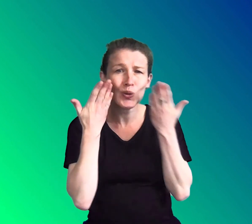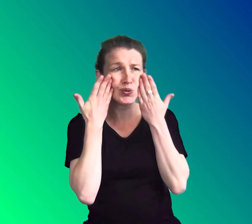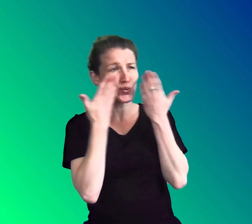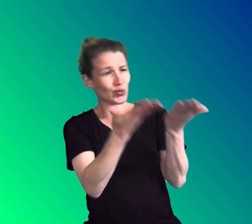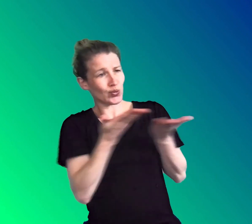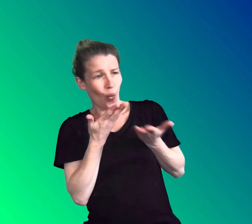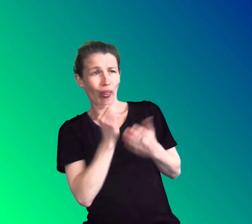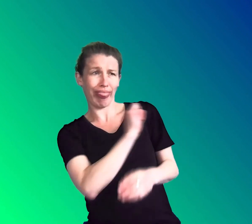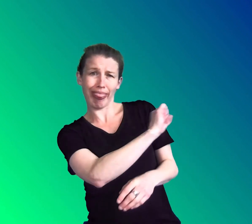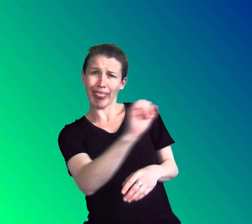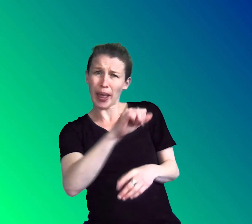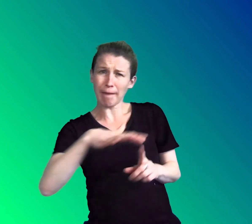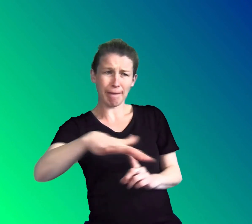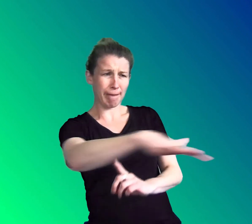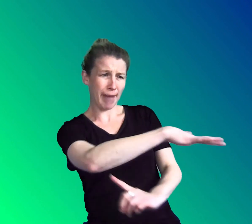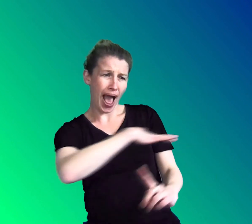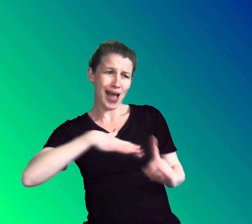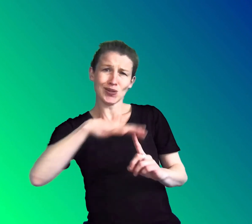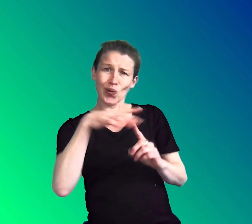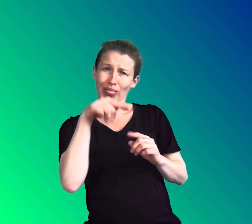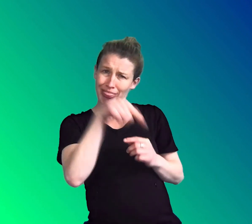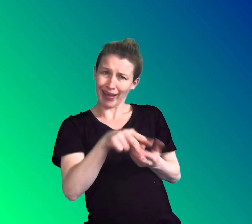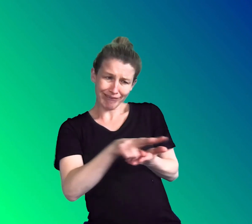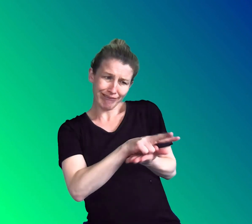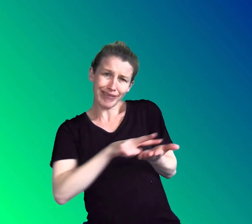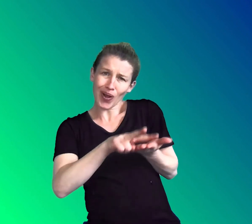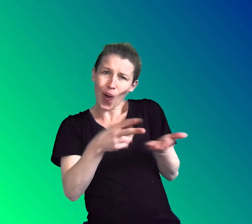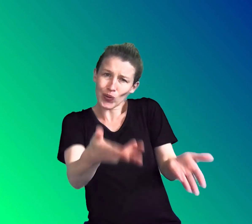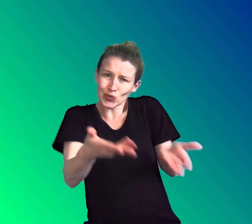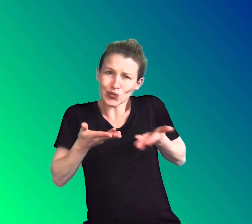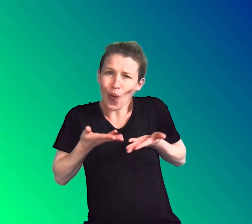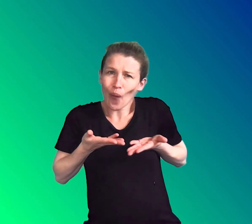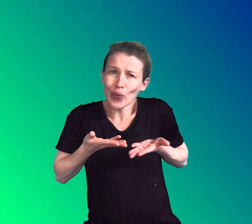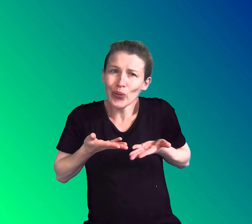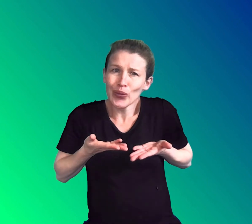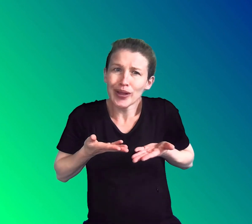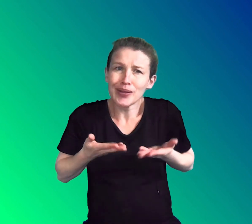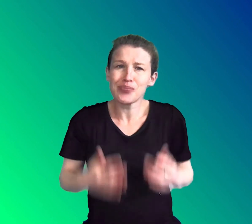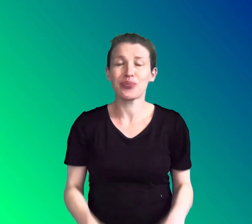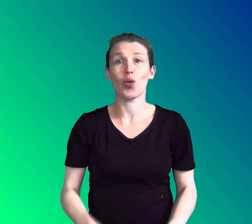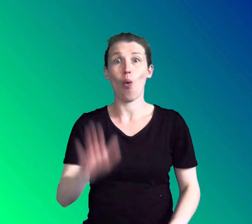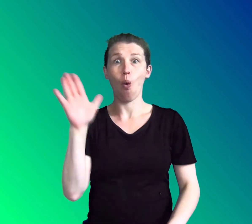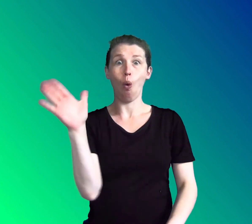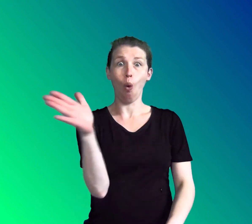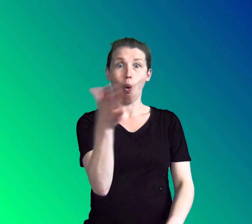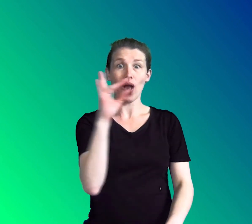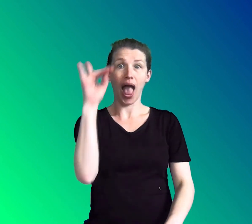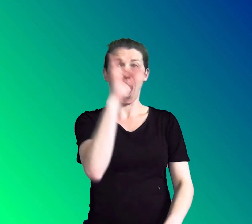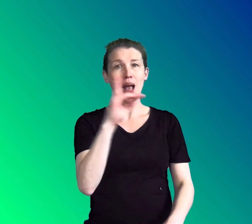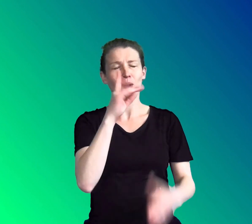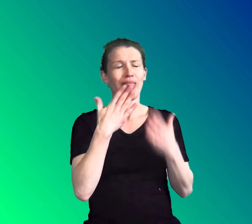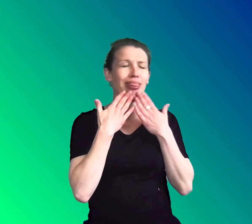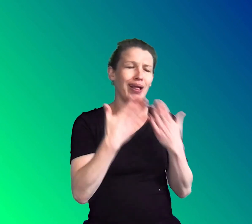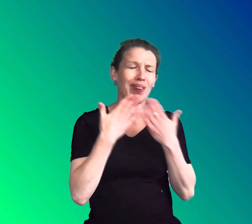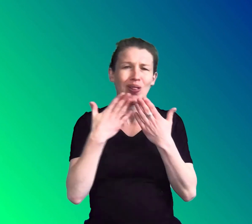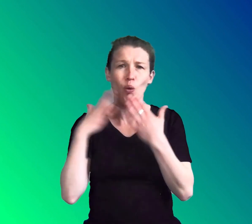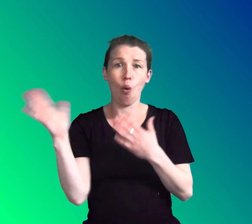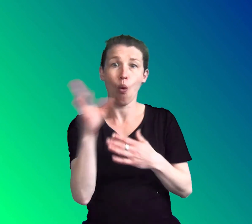at Orokonui Eco Sanctuary. And of course, thanks to all the animals